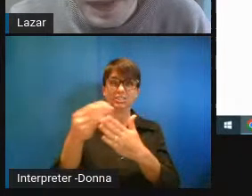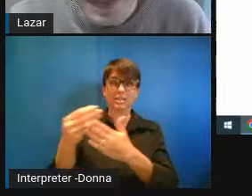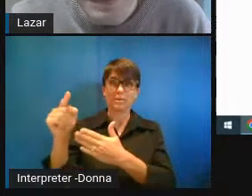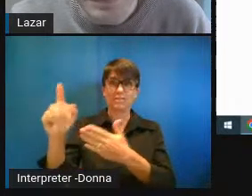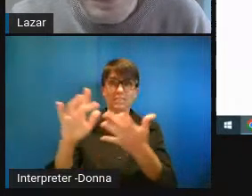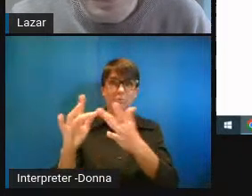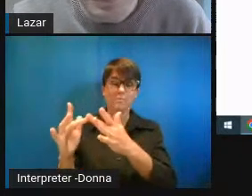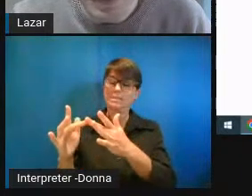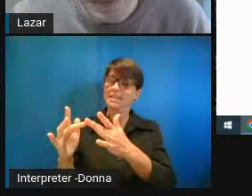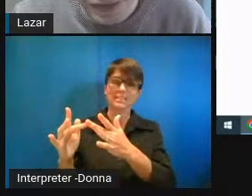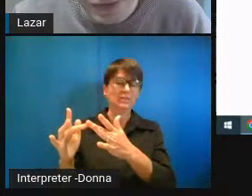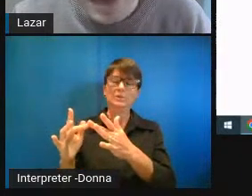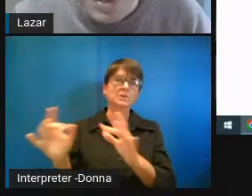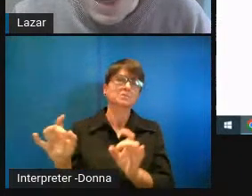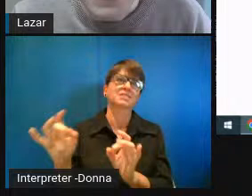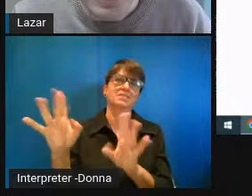like what we have seen now,